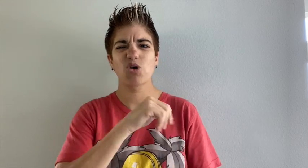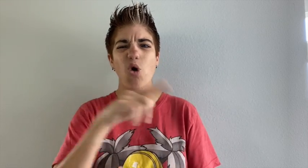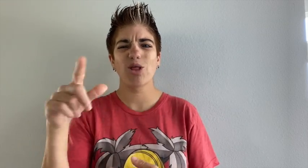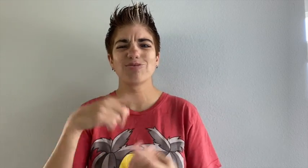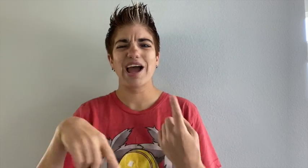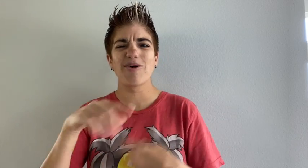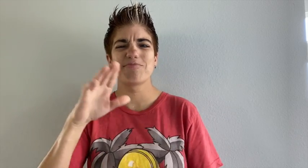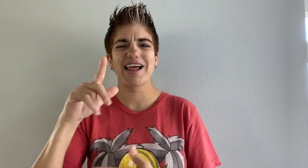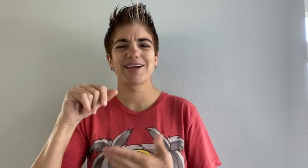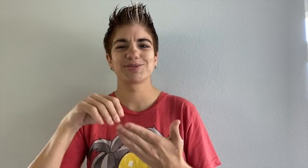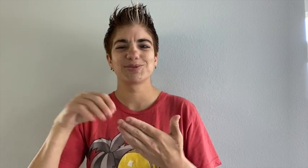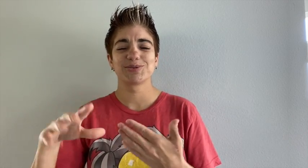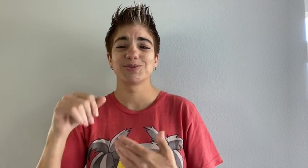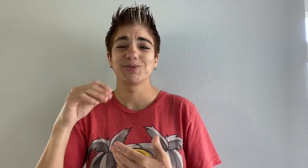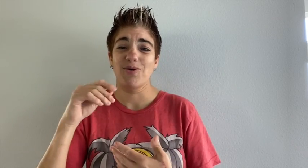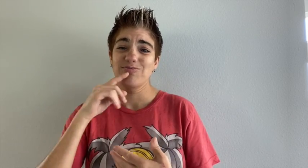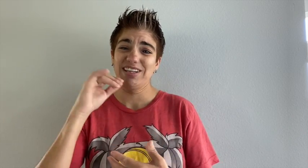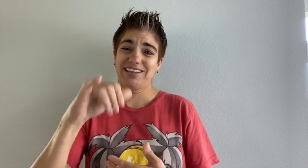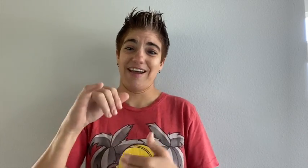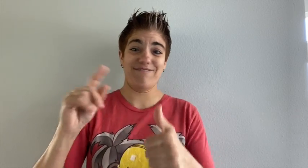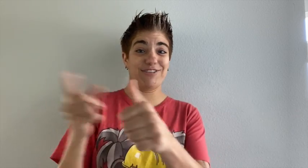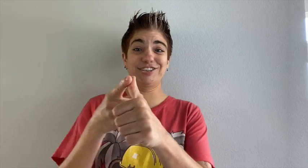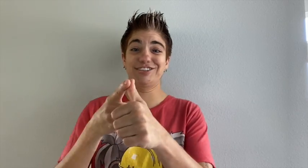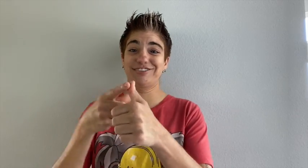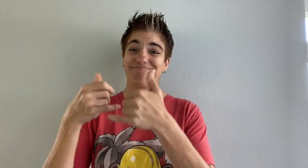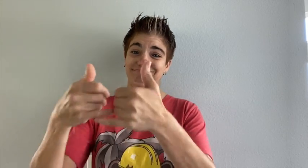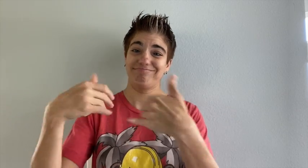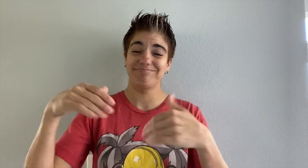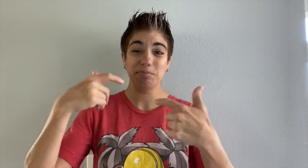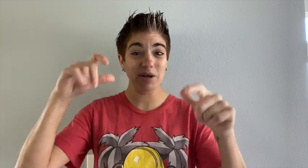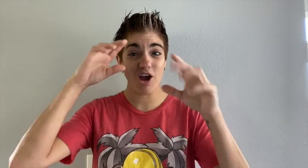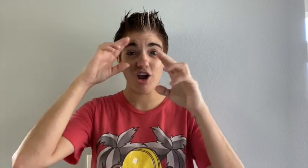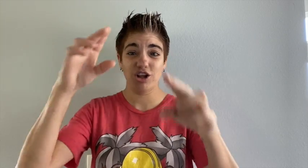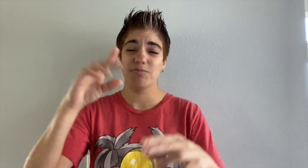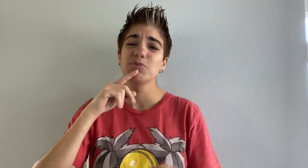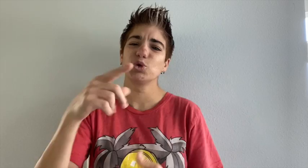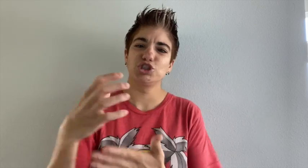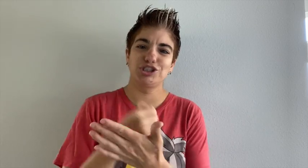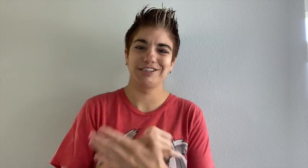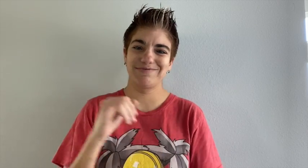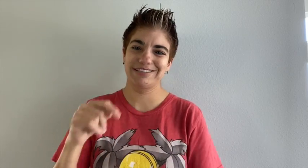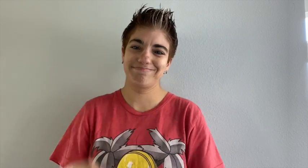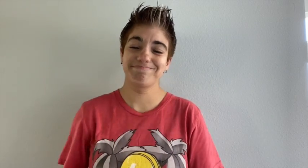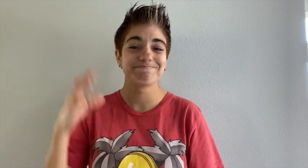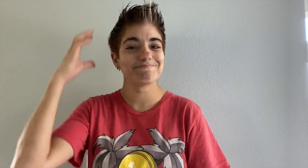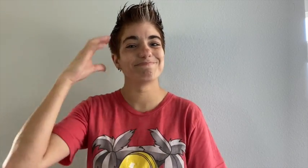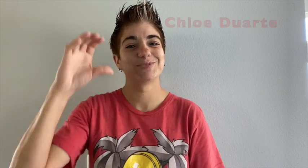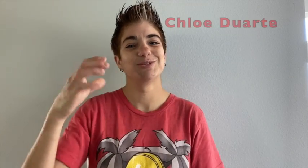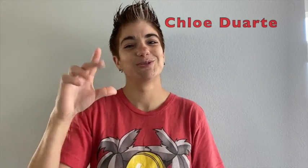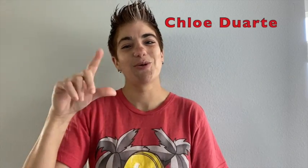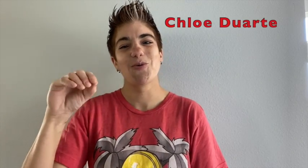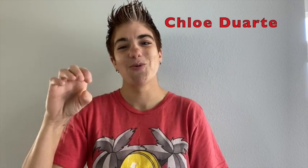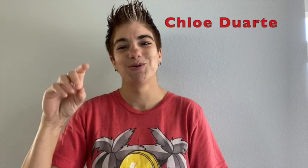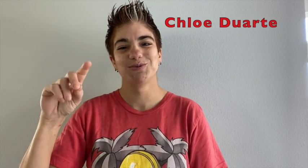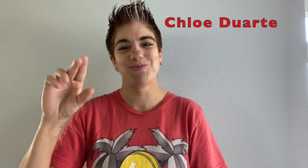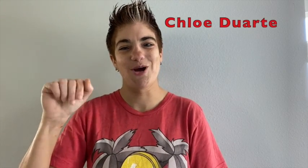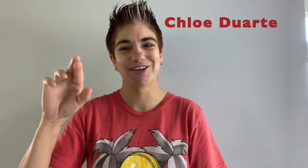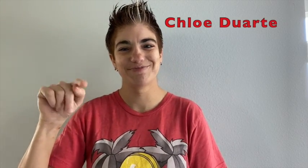beautifully, Sir and all around bilingual language arts student and they deserve this award. Chloe Duarte. You have a bright